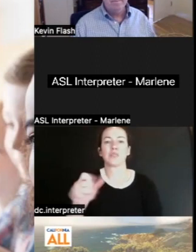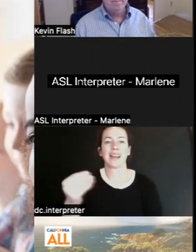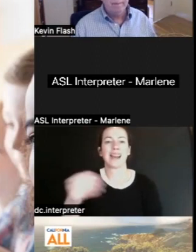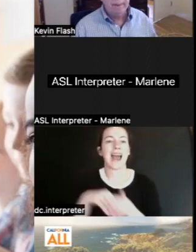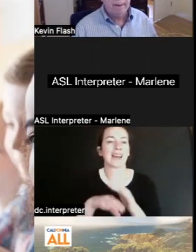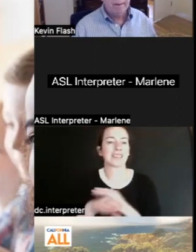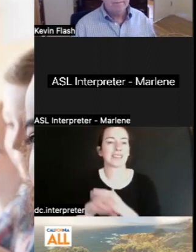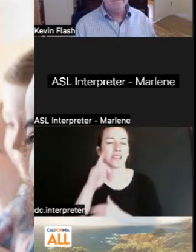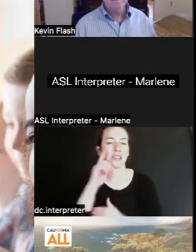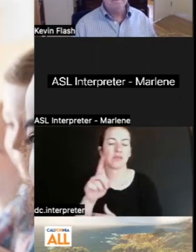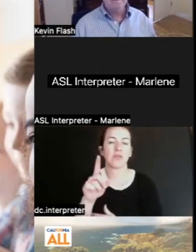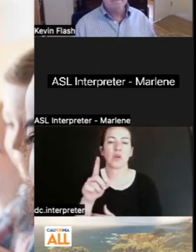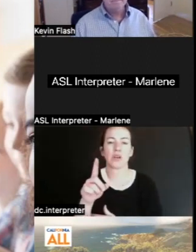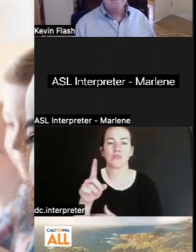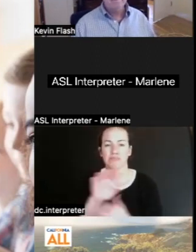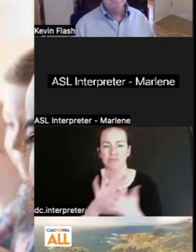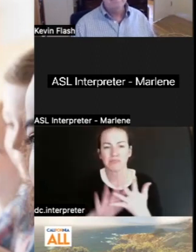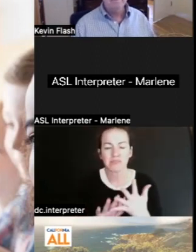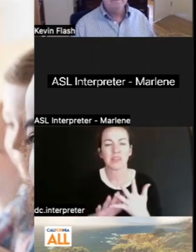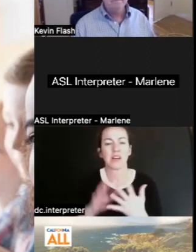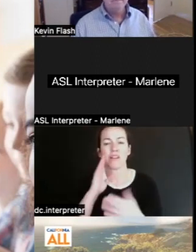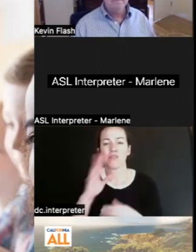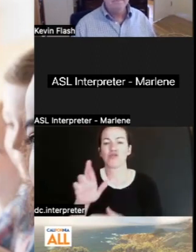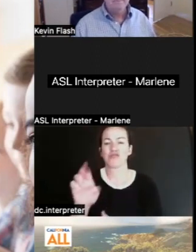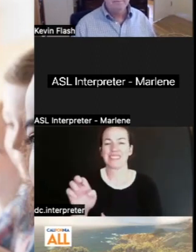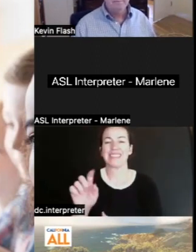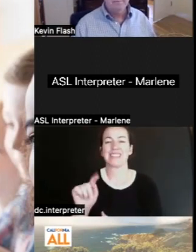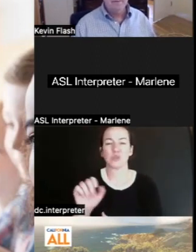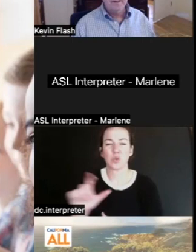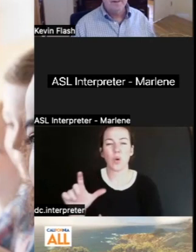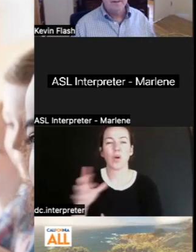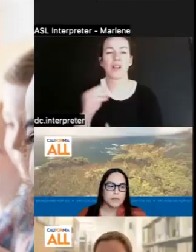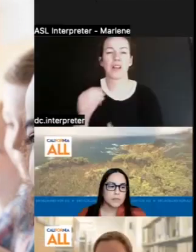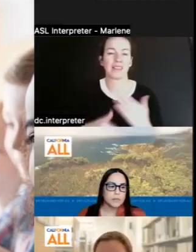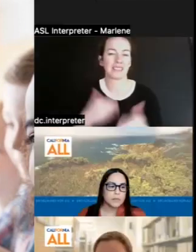you know, broadband so that they can retool to continue with their with their education,